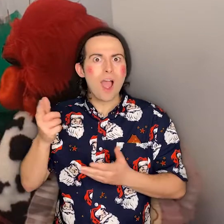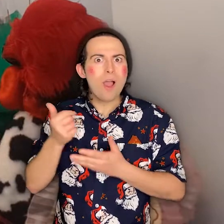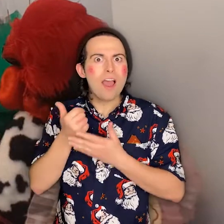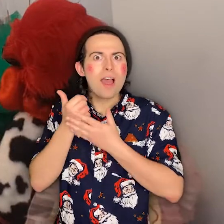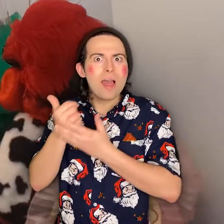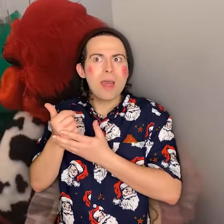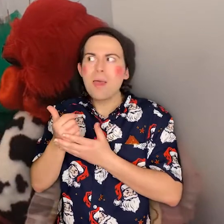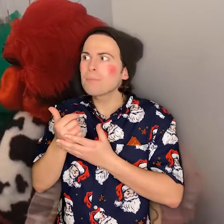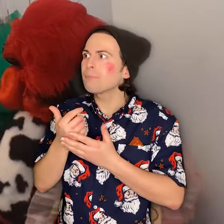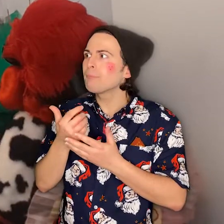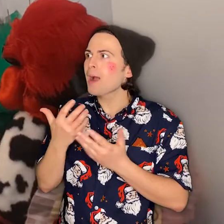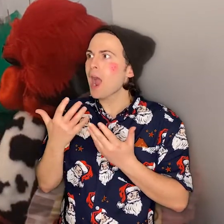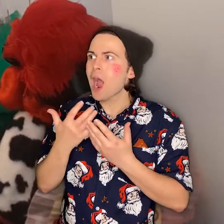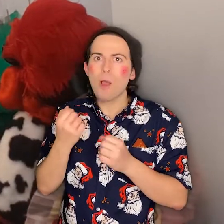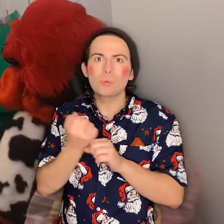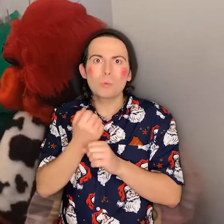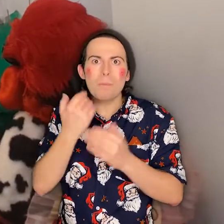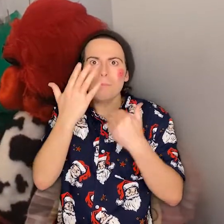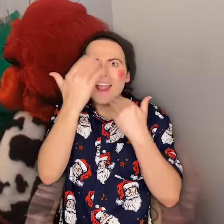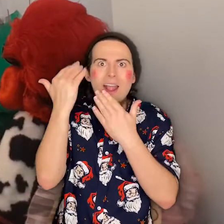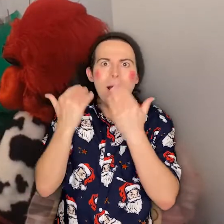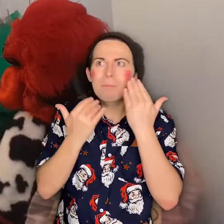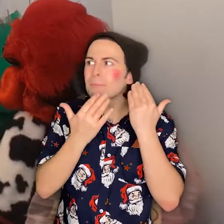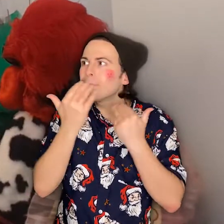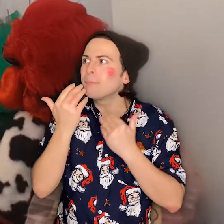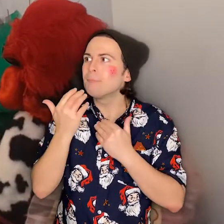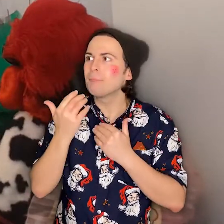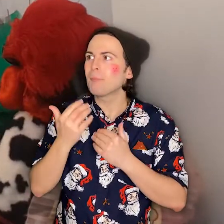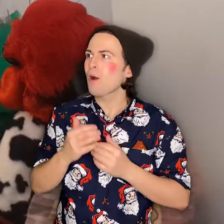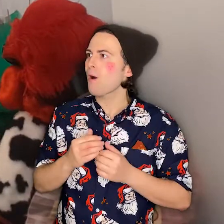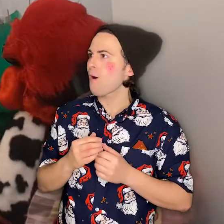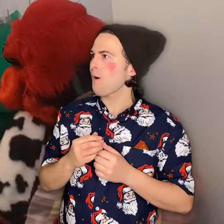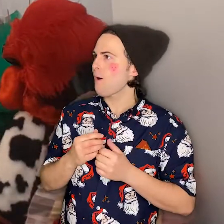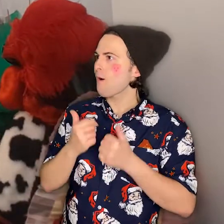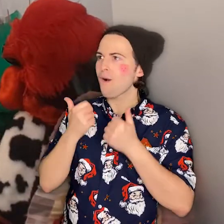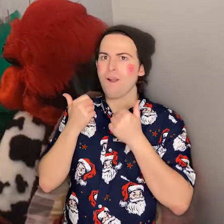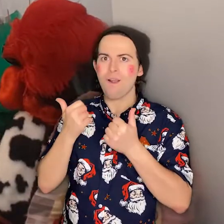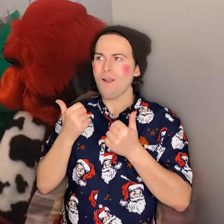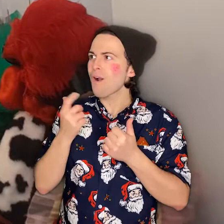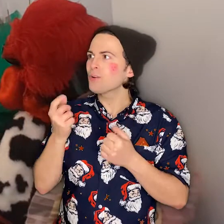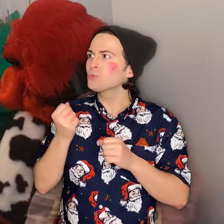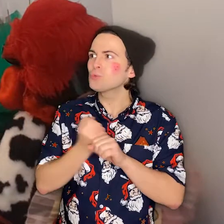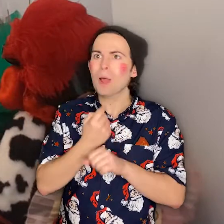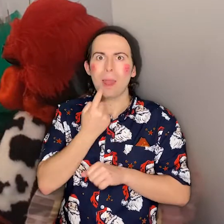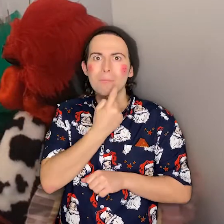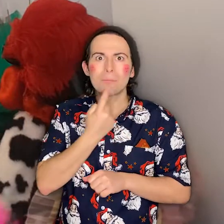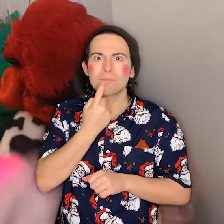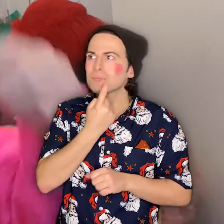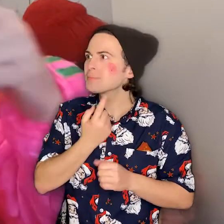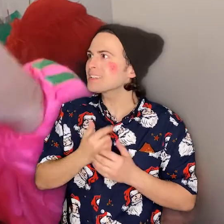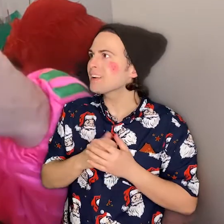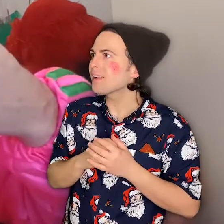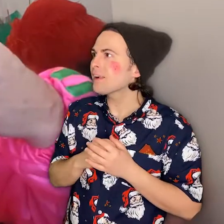I’ve been giving her some make up tutorials. Today, we’re doing lips.